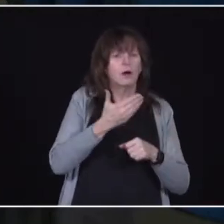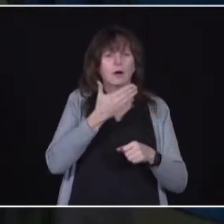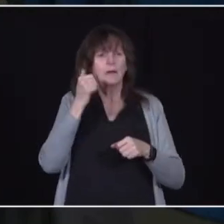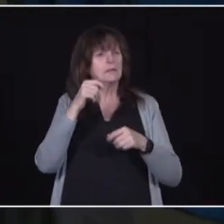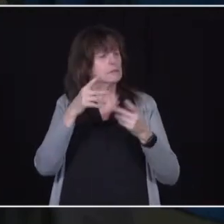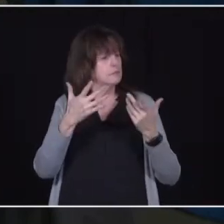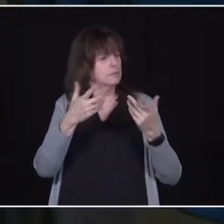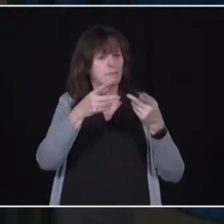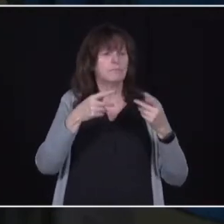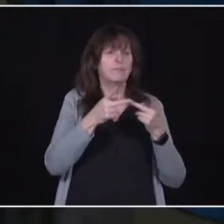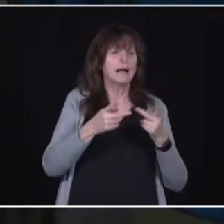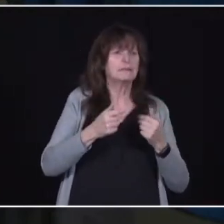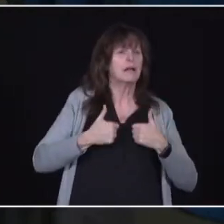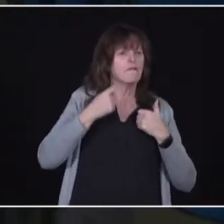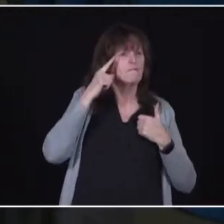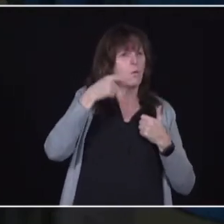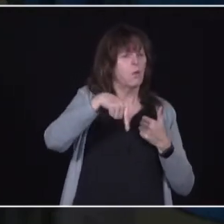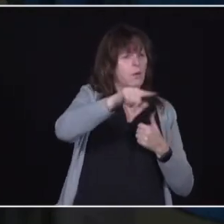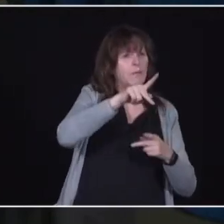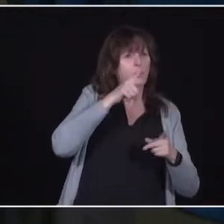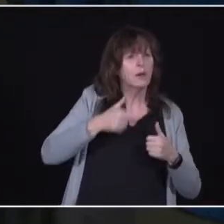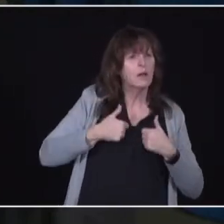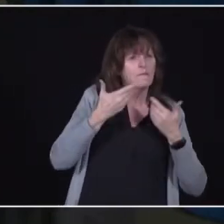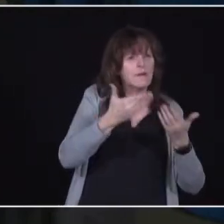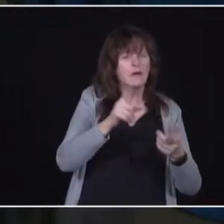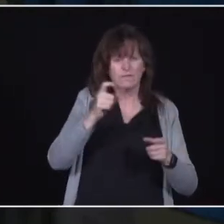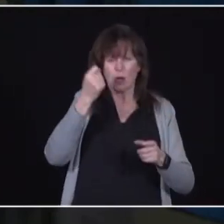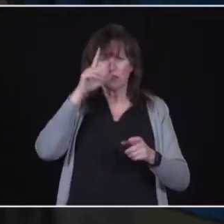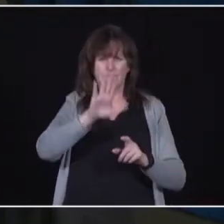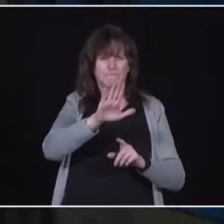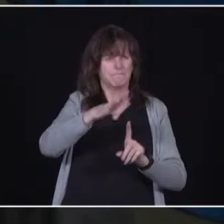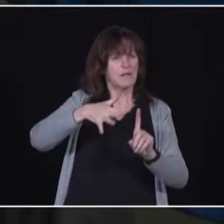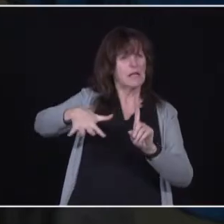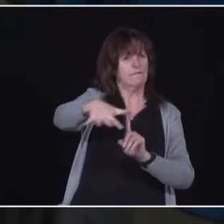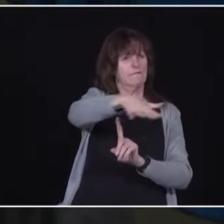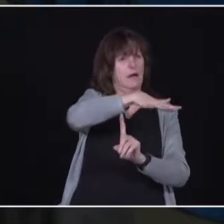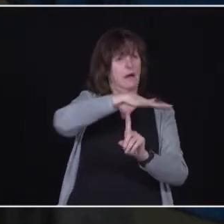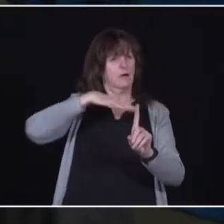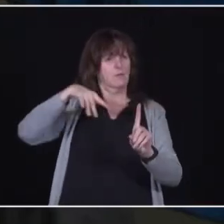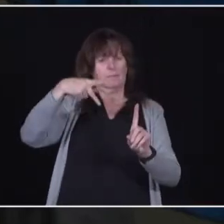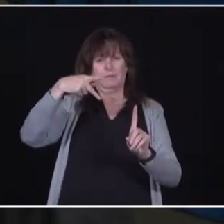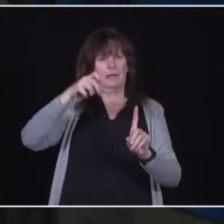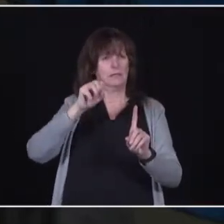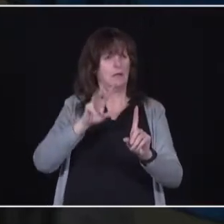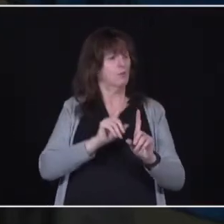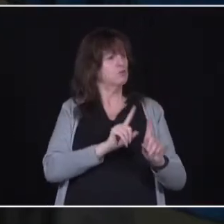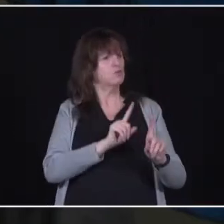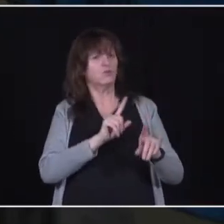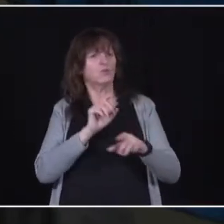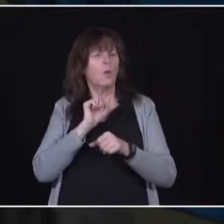Everything we have to understand about the environment in which our PSW's work, what is it that will retain them?